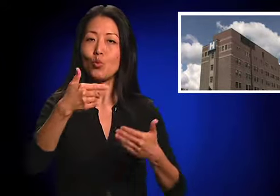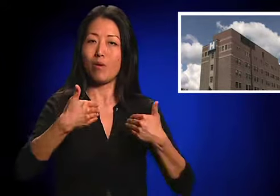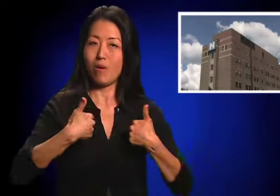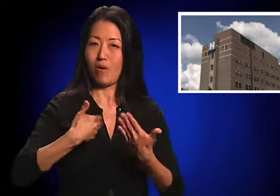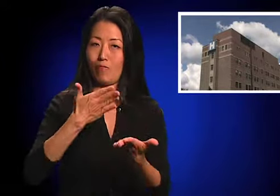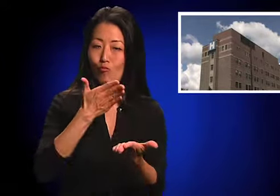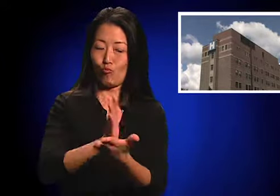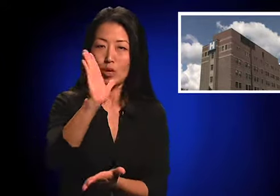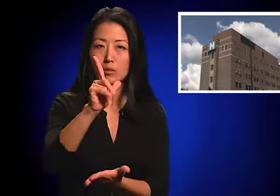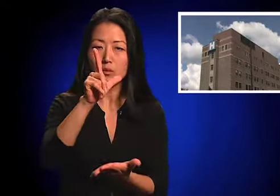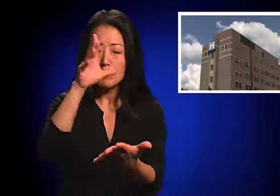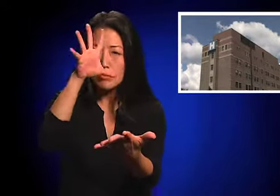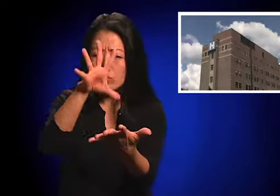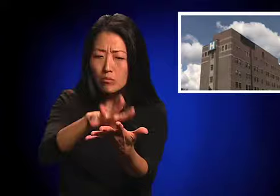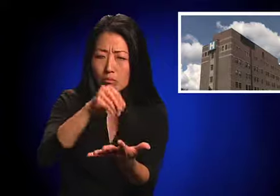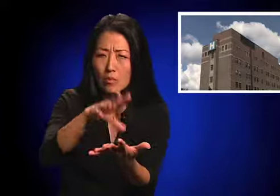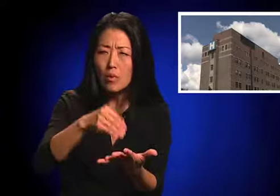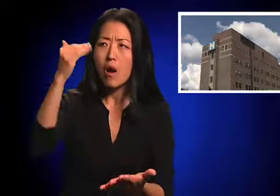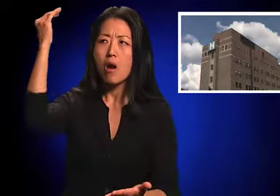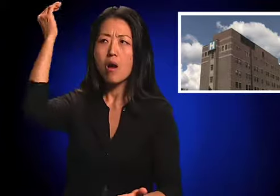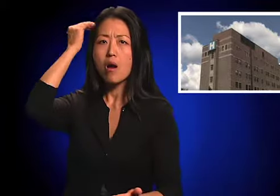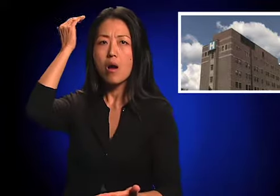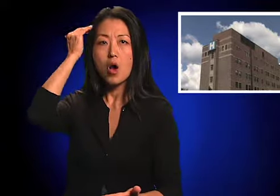The bottom-line is that you have the right